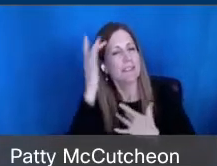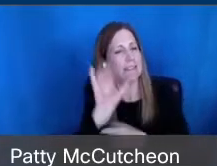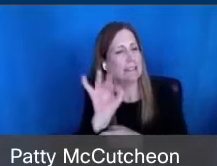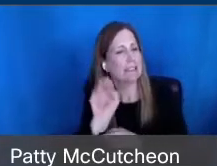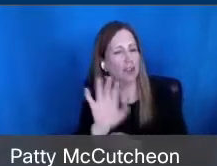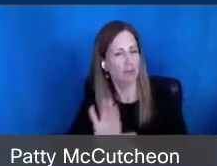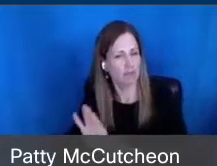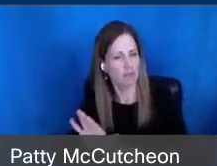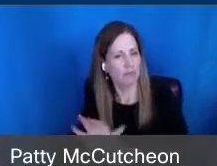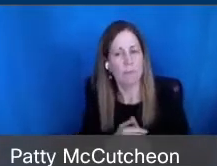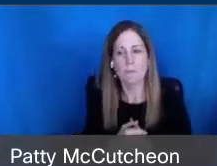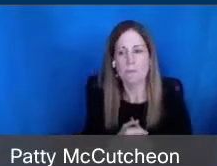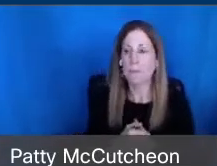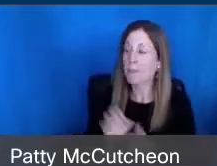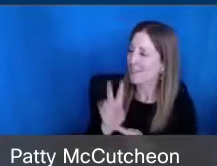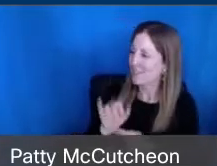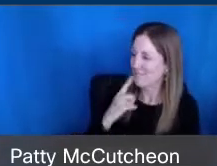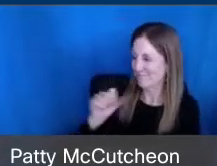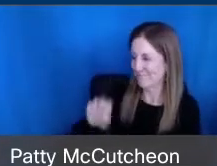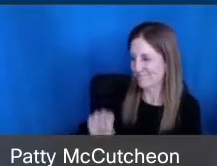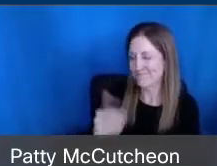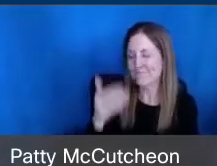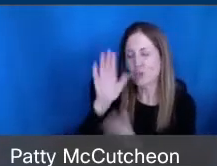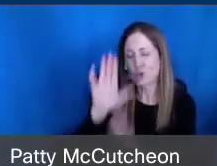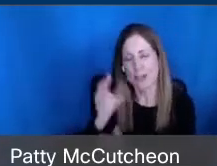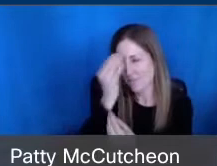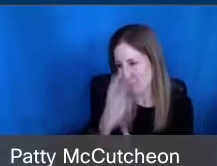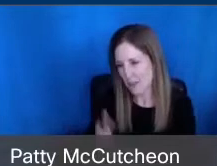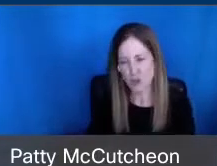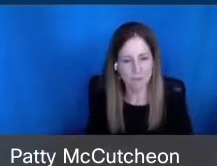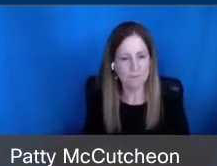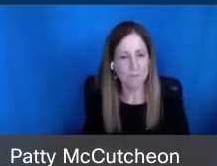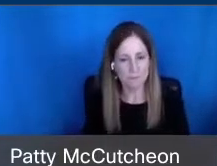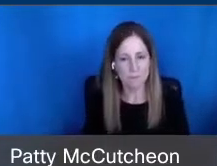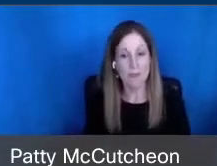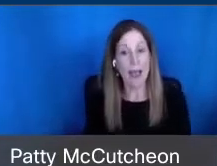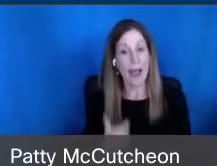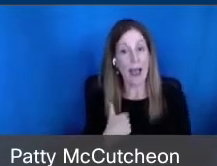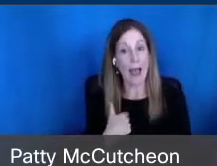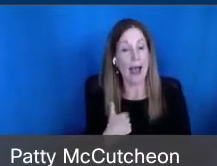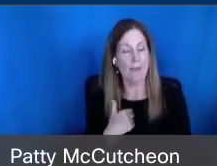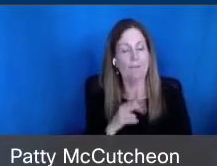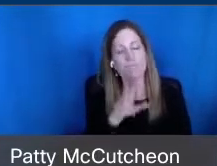[Evy] Yes, thank you. That is great information. And I have been out to the website many times,